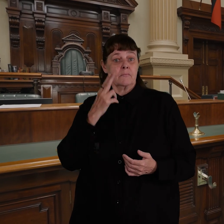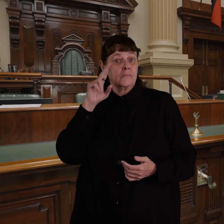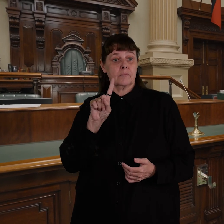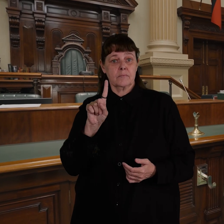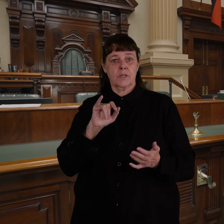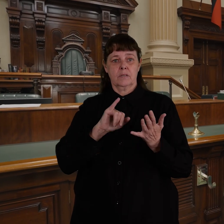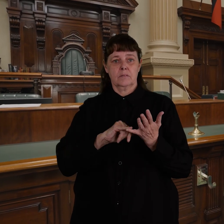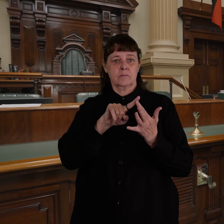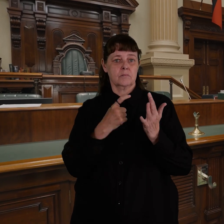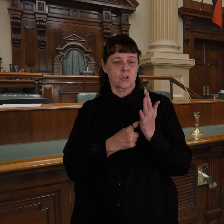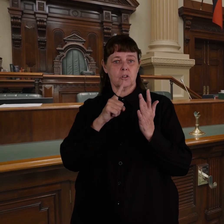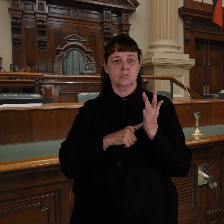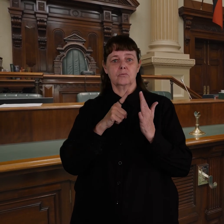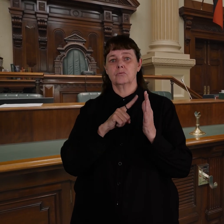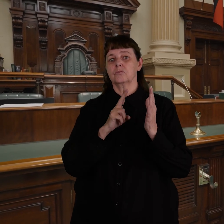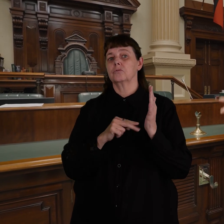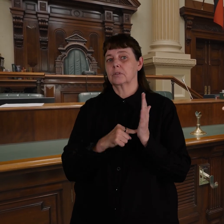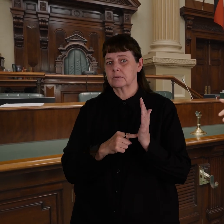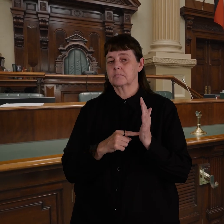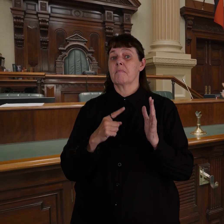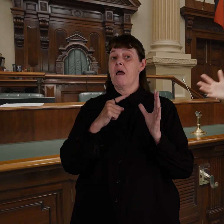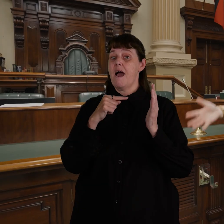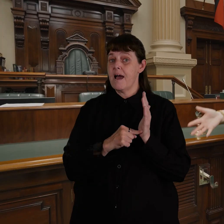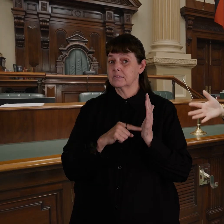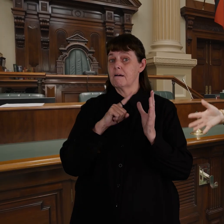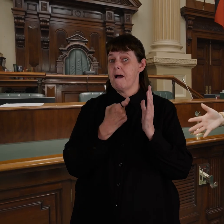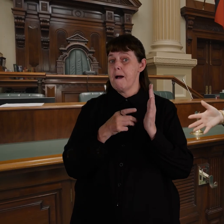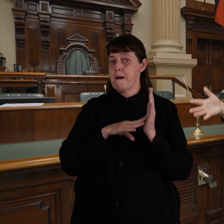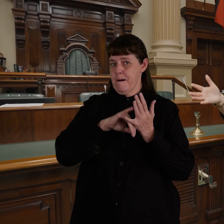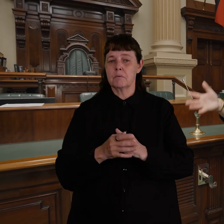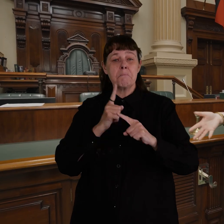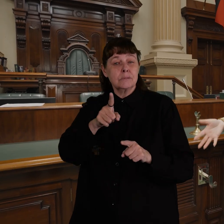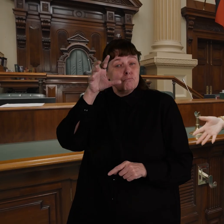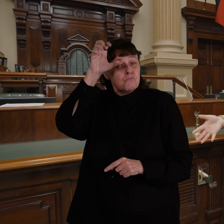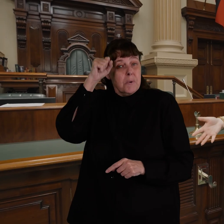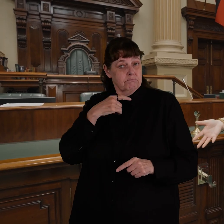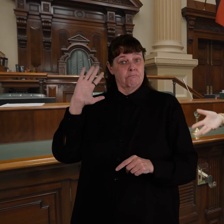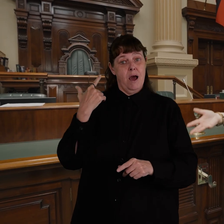called the Serjeant at Arms. And if you recall, I mentioned before that in medieval times,